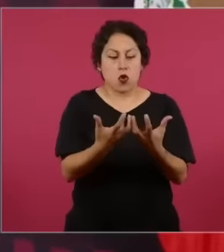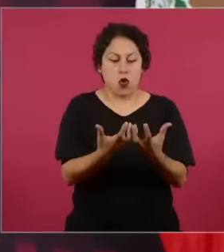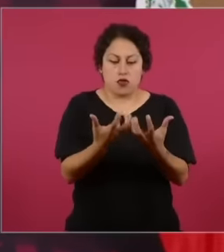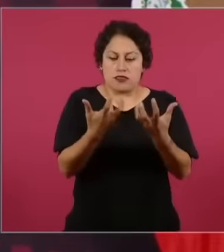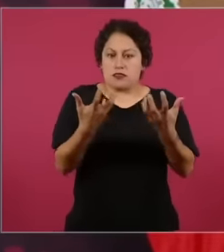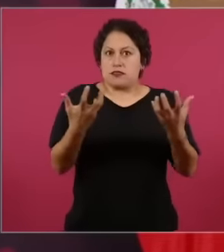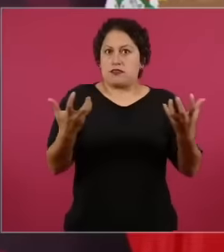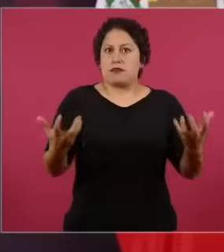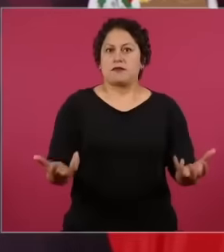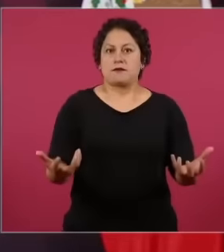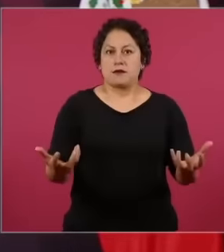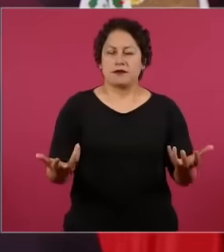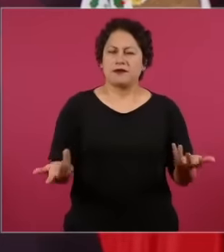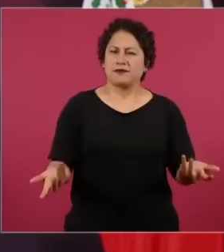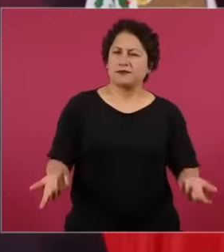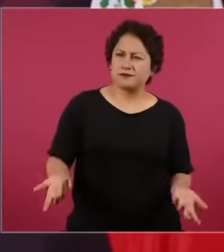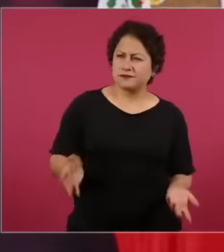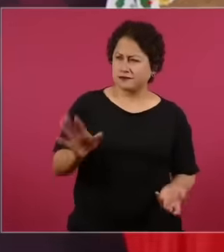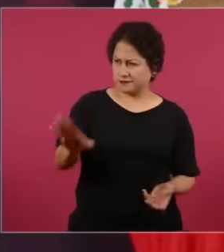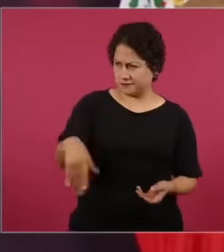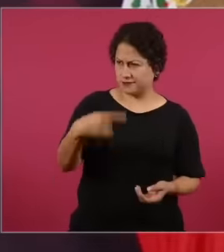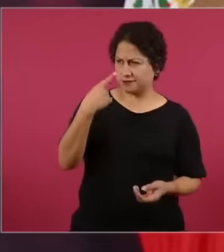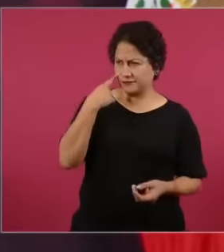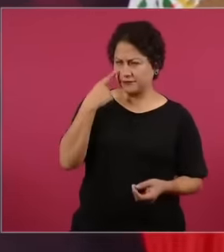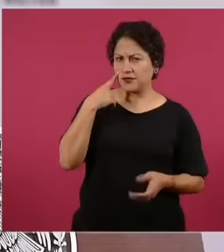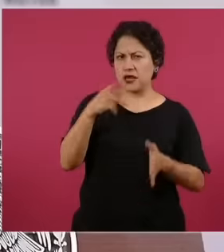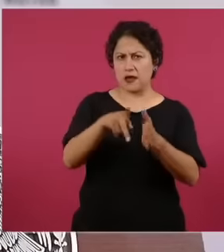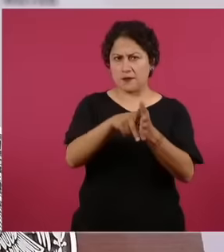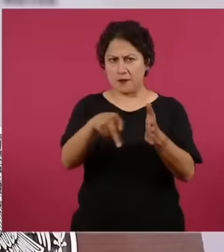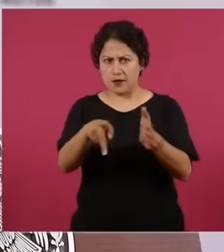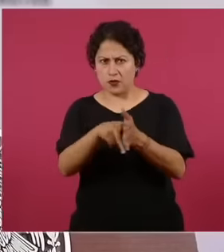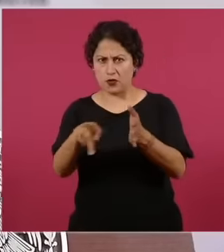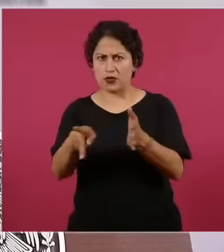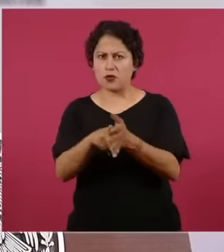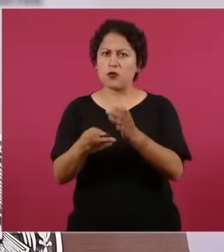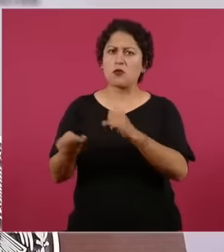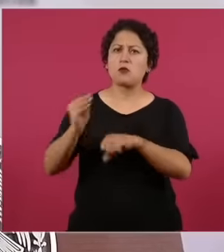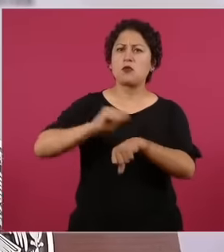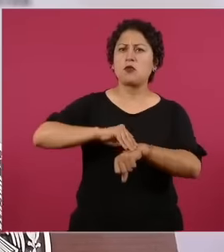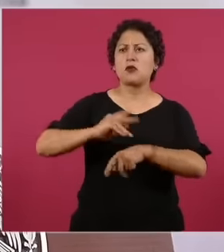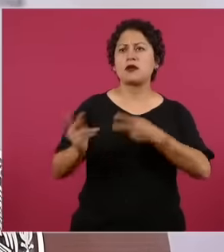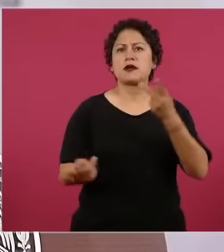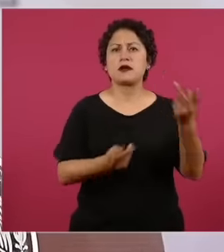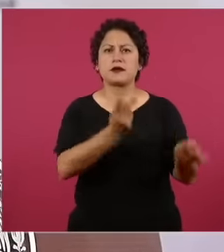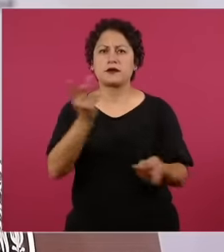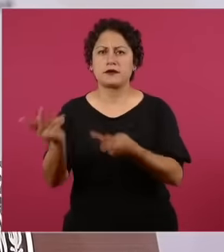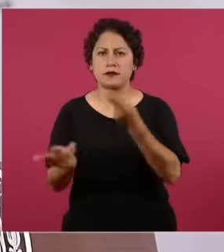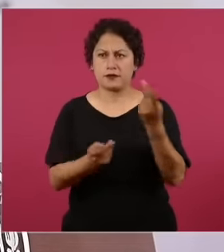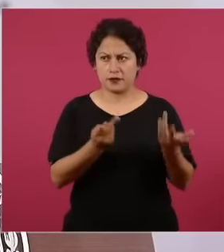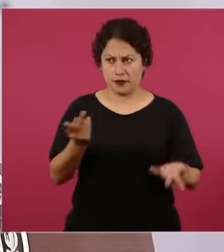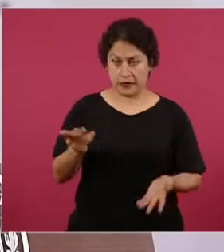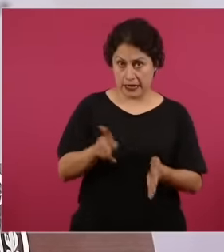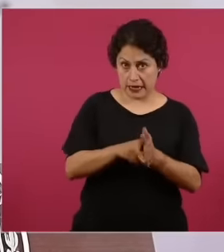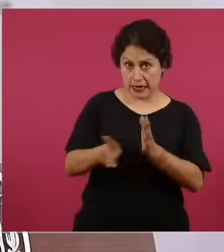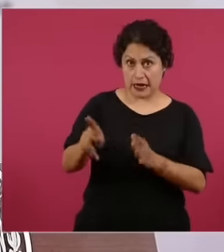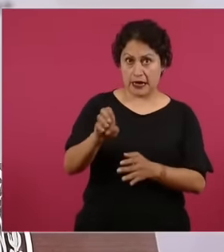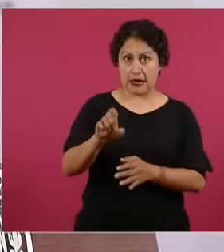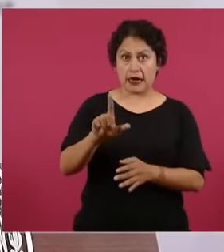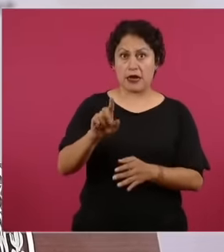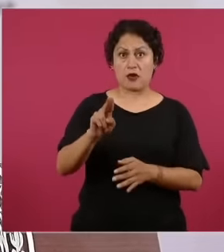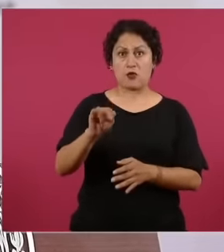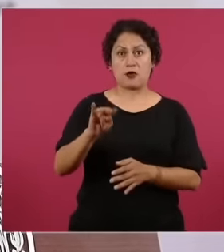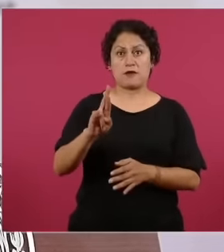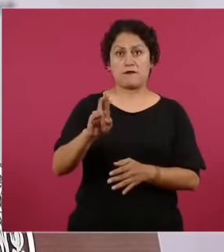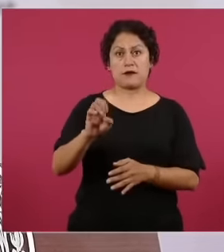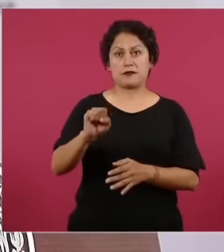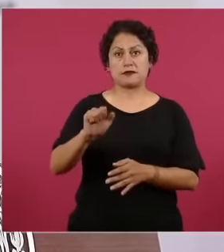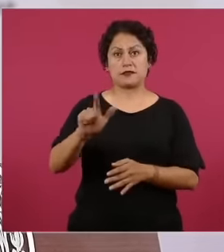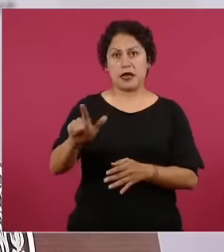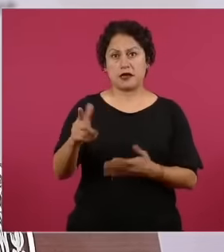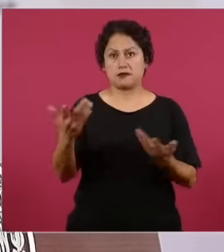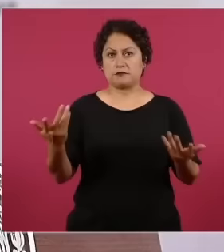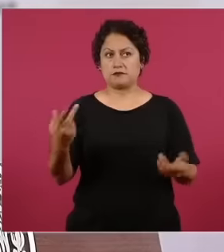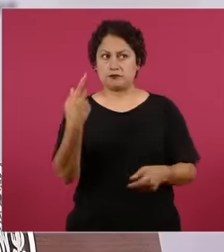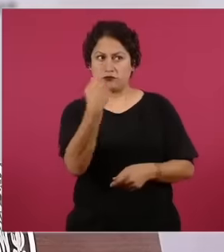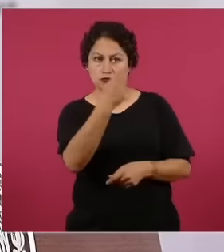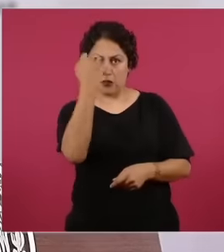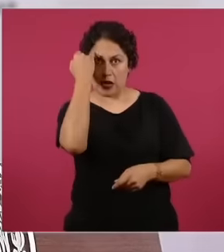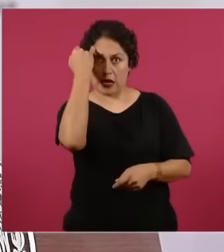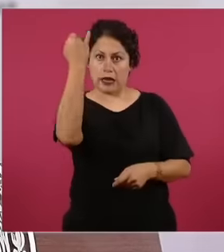from yesterday so they can see the polarization that exists and I apologize because it seems like